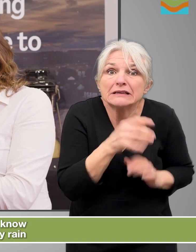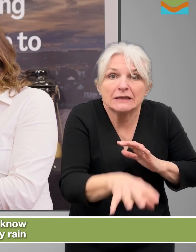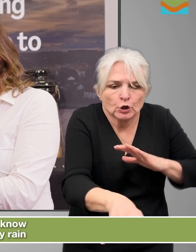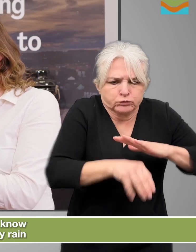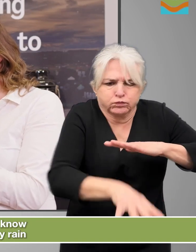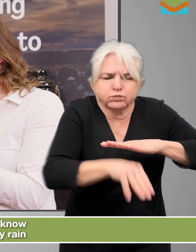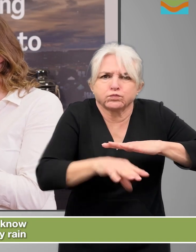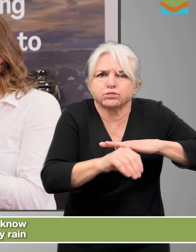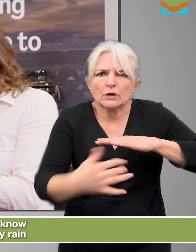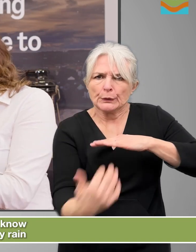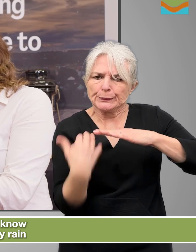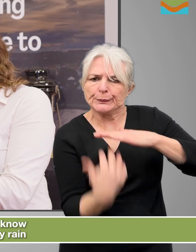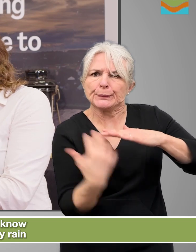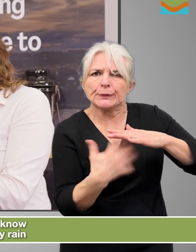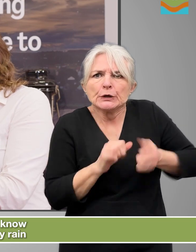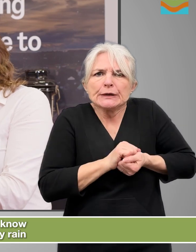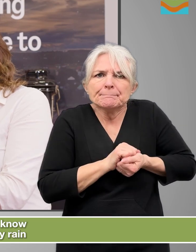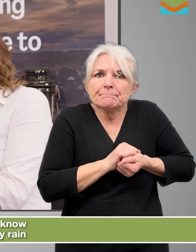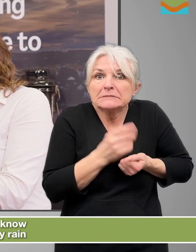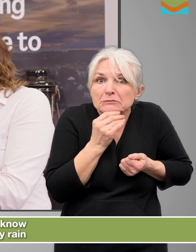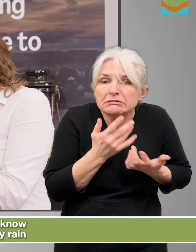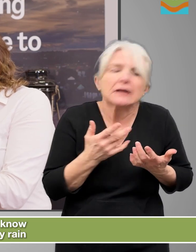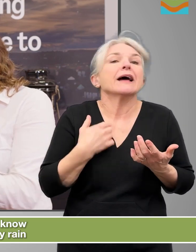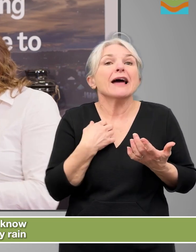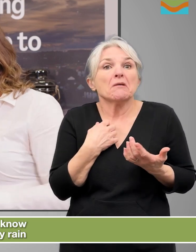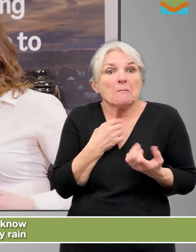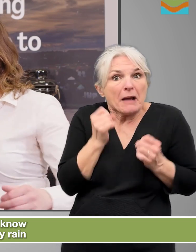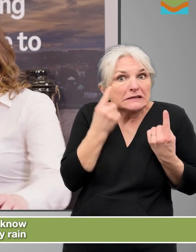just if it's forecasted and we know that there's going to be heavy rain